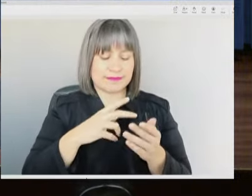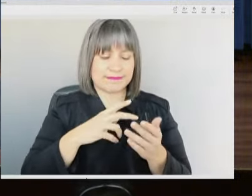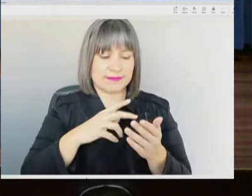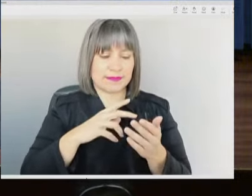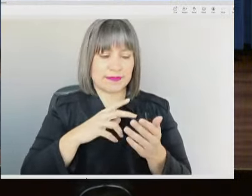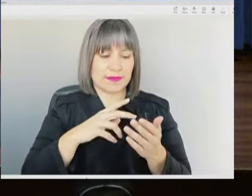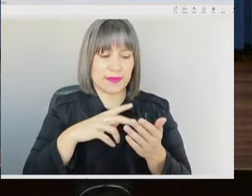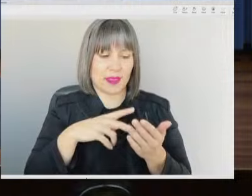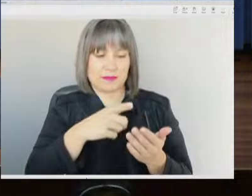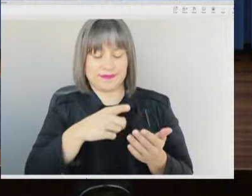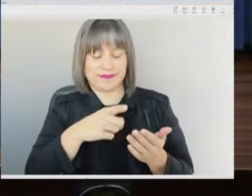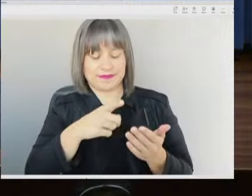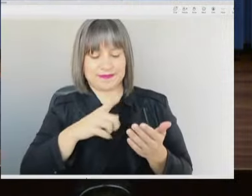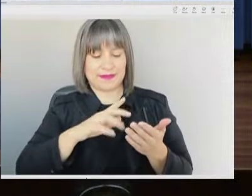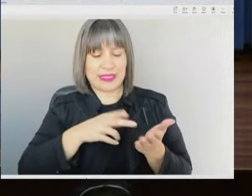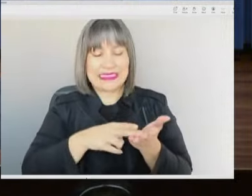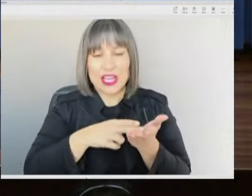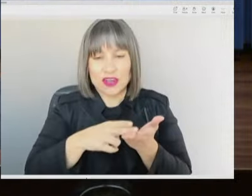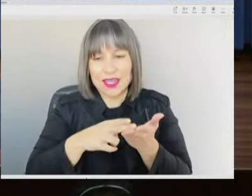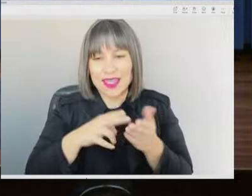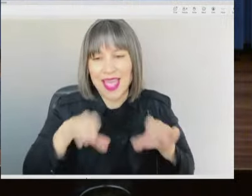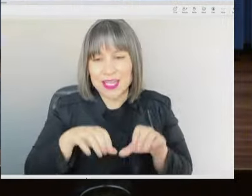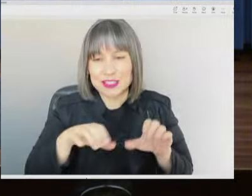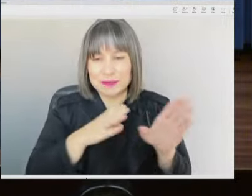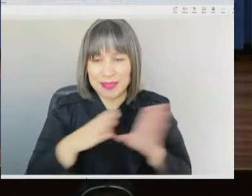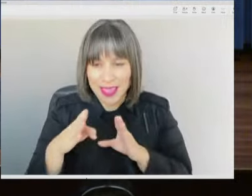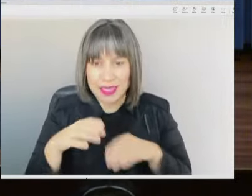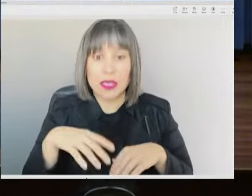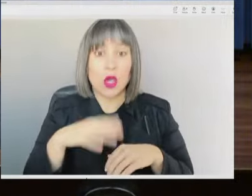Are you going to suspend or withhold this Medicaid payments if it doesn't comply?